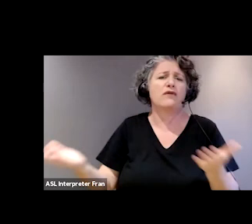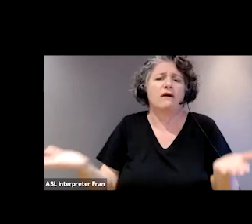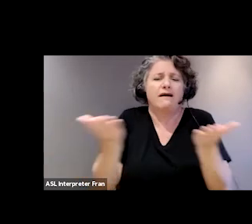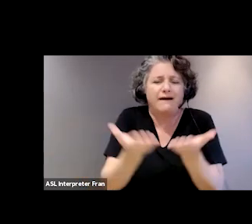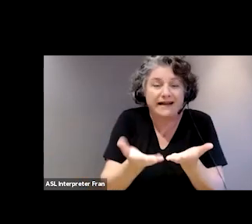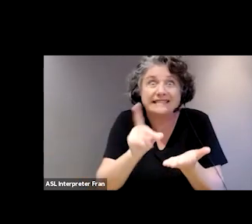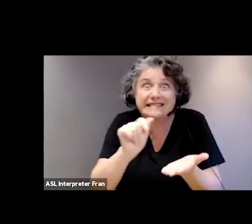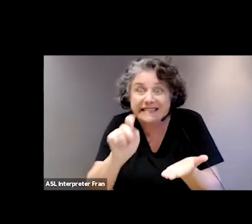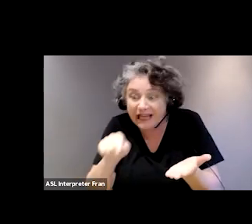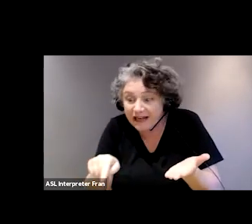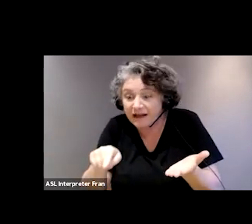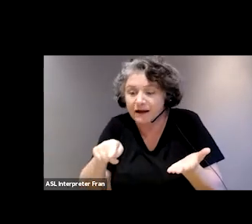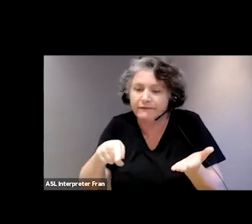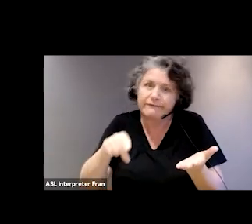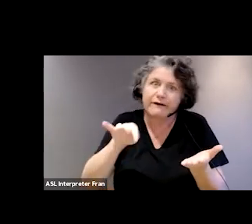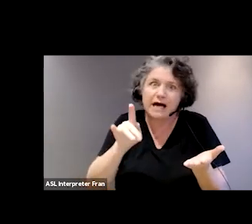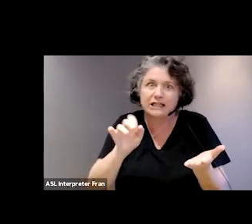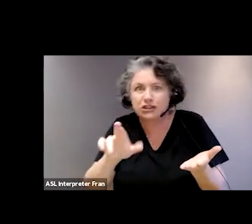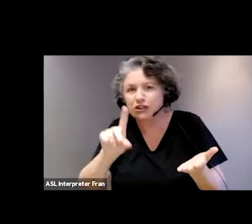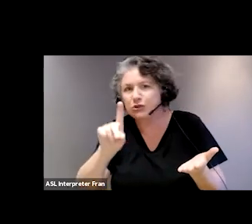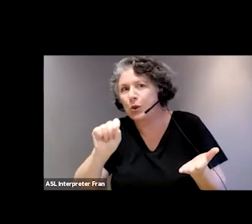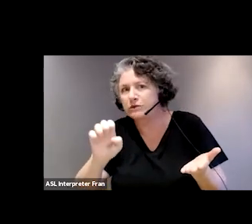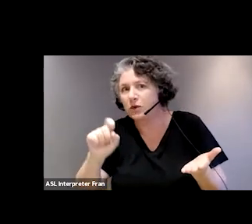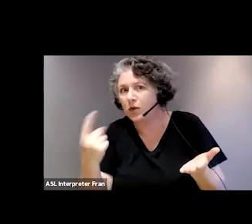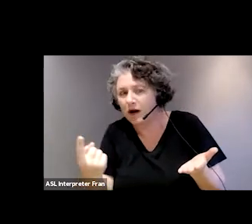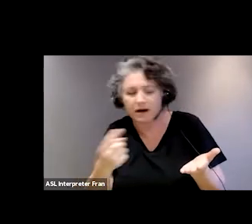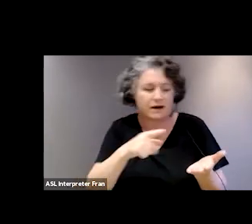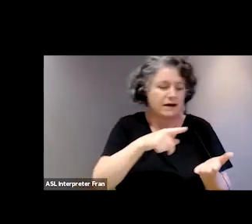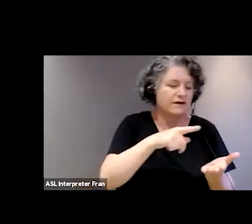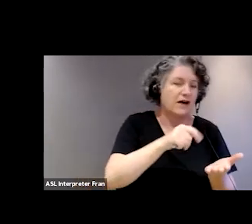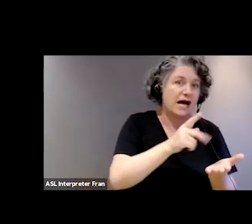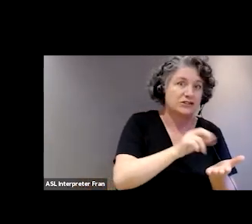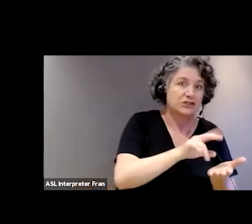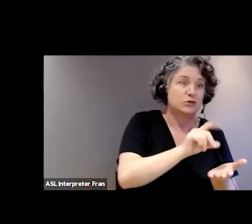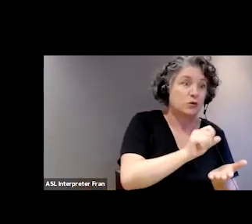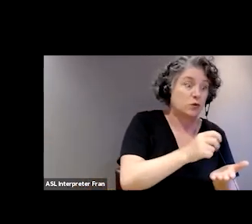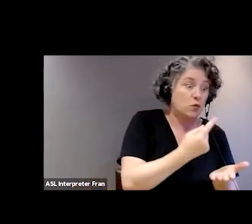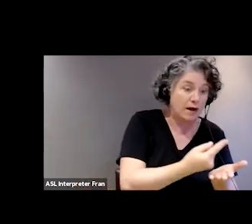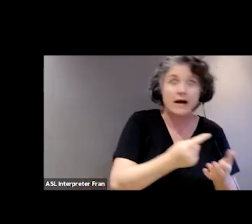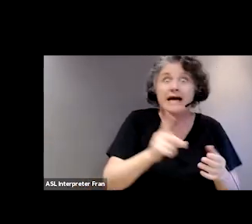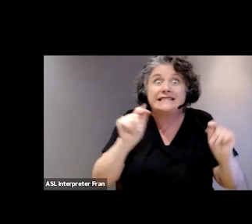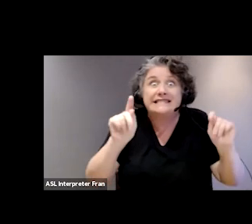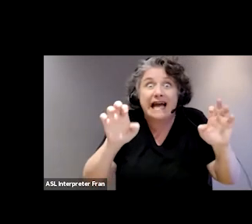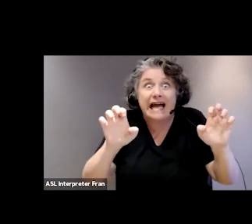times, I hope it would take that long, but if that is what they are saying right now. Unfortunately there really isn 't another solution at this time since it is the public